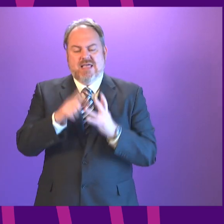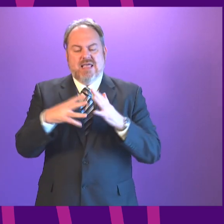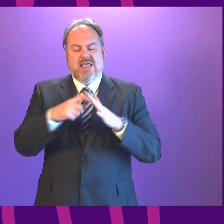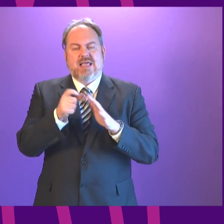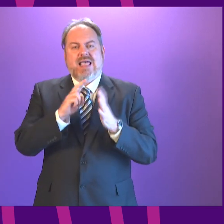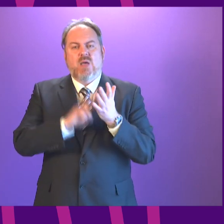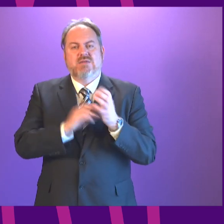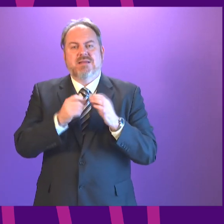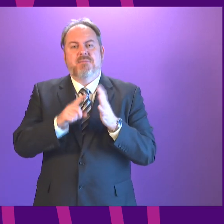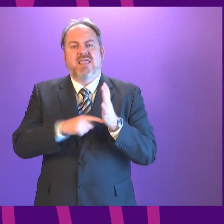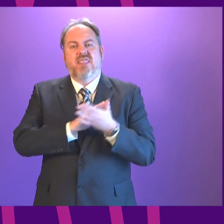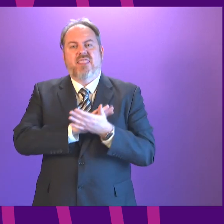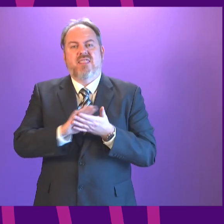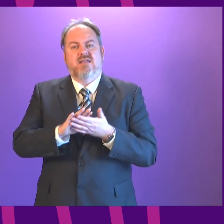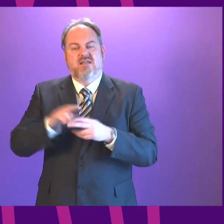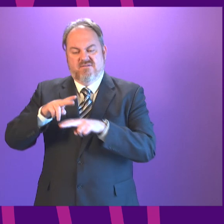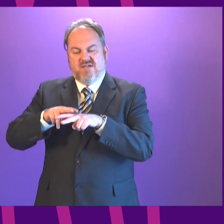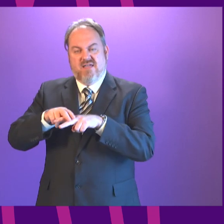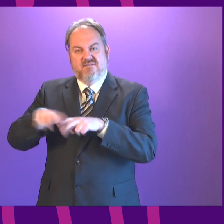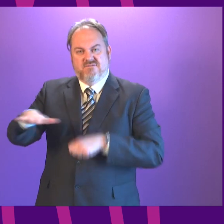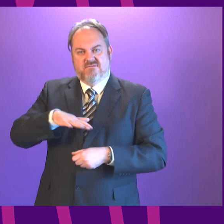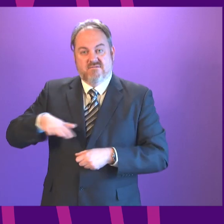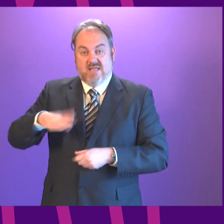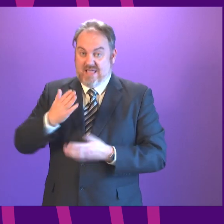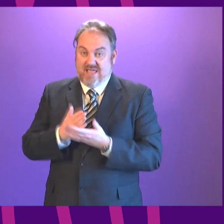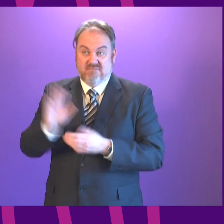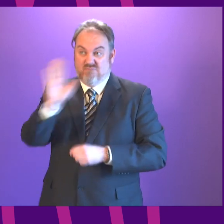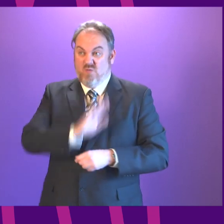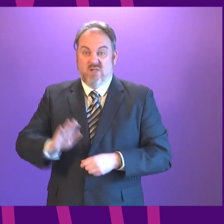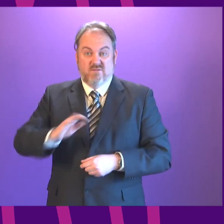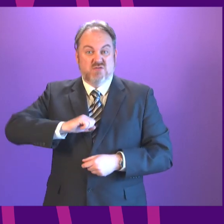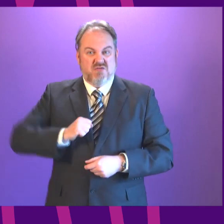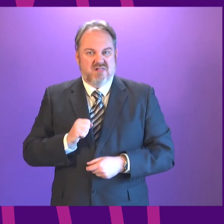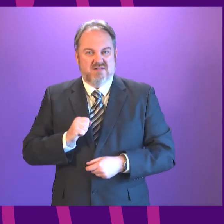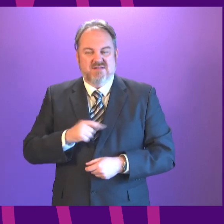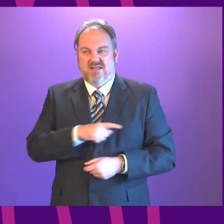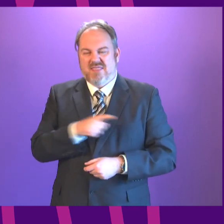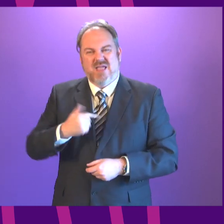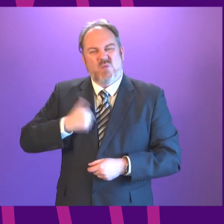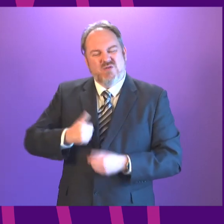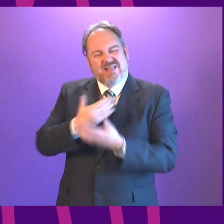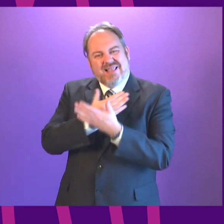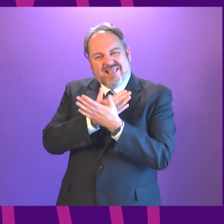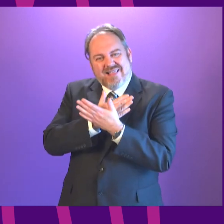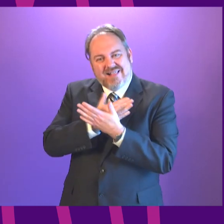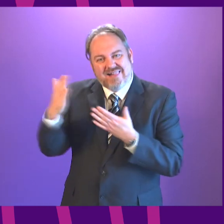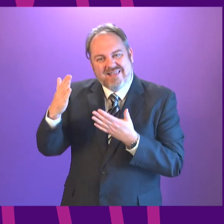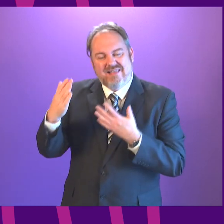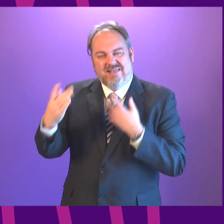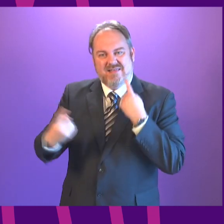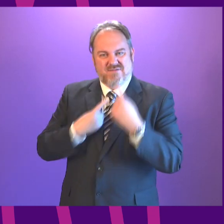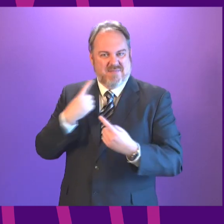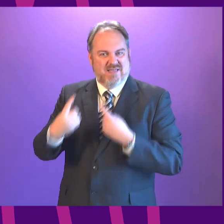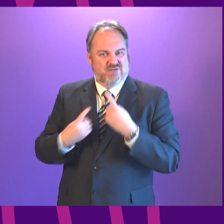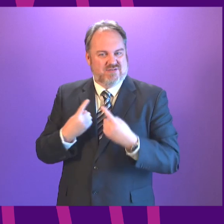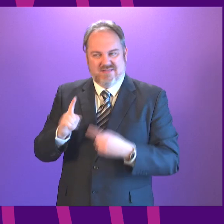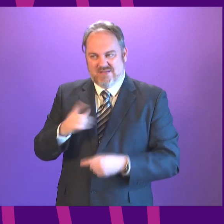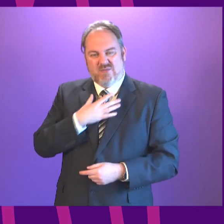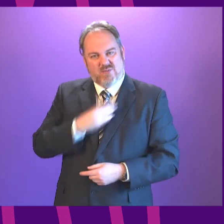Fife and across Scotland will want as much clarity as possible about the weeks that lie